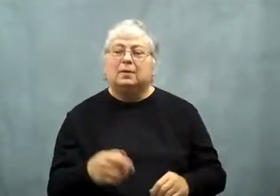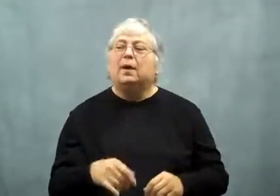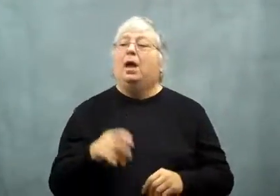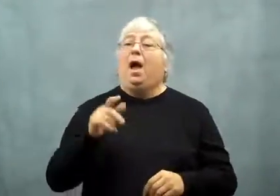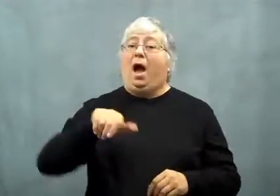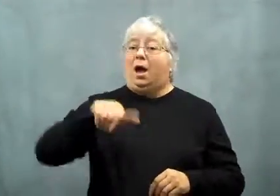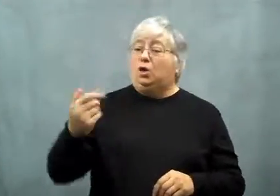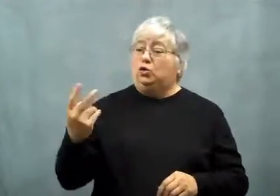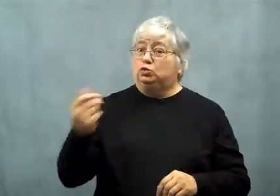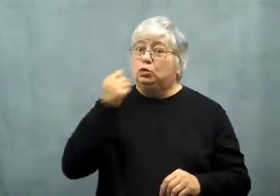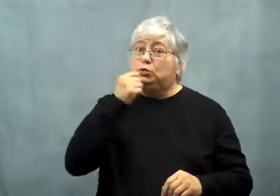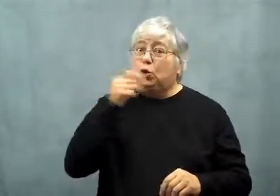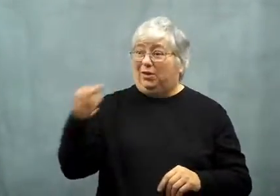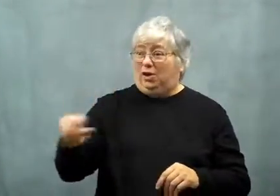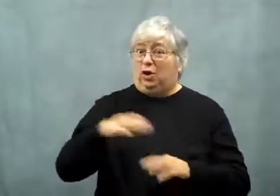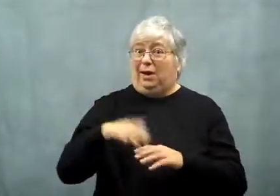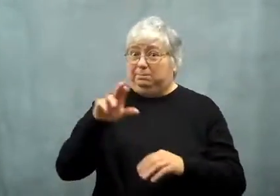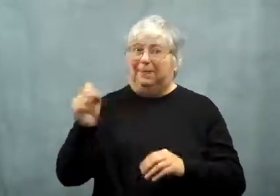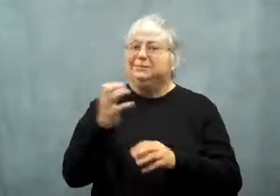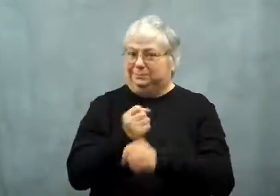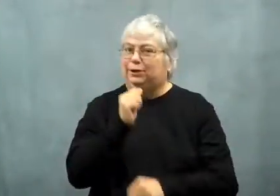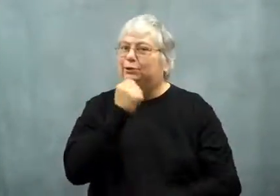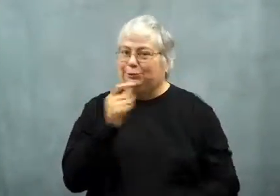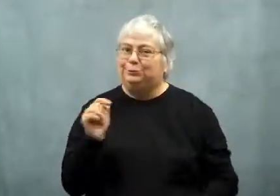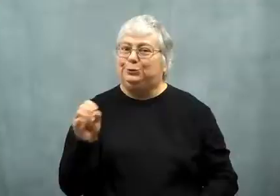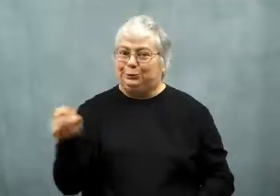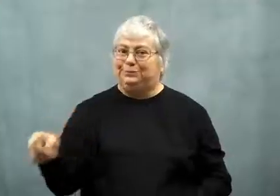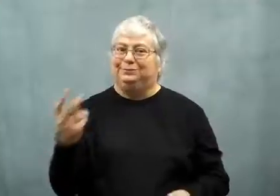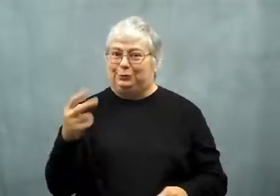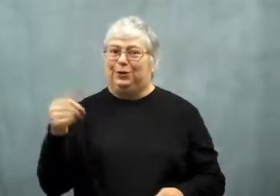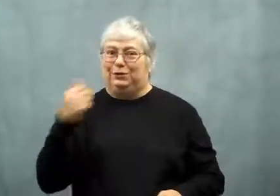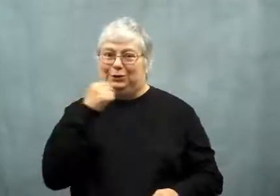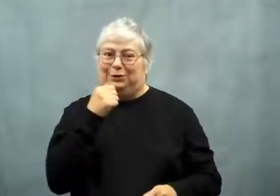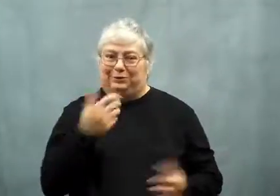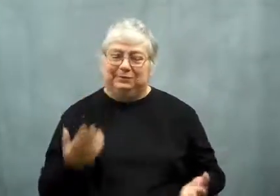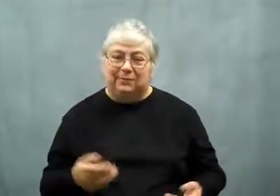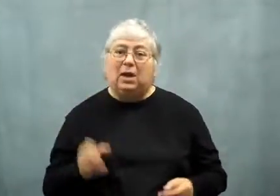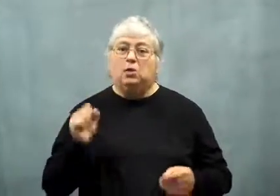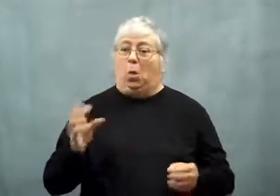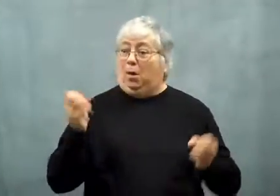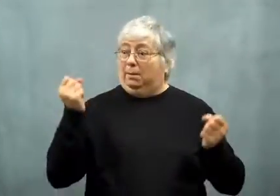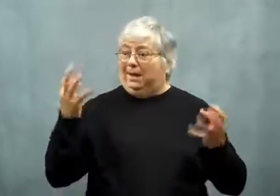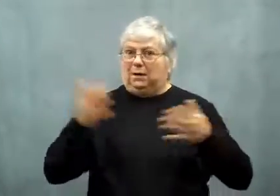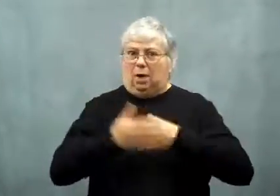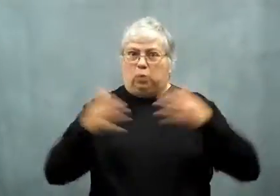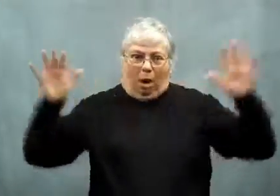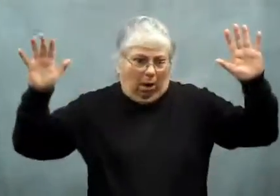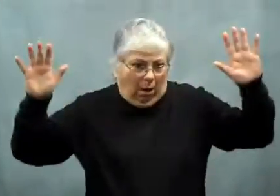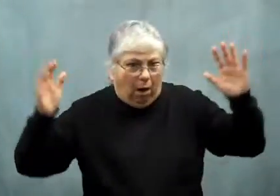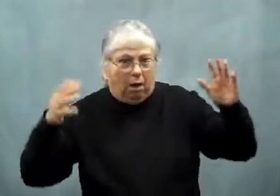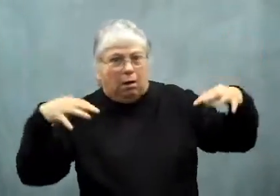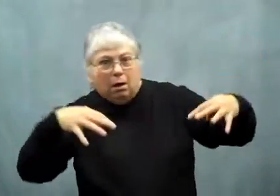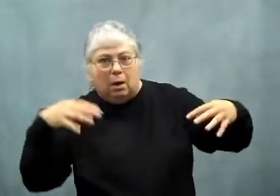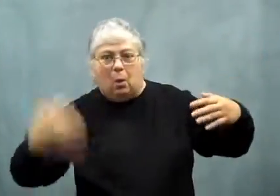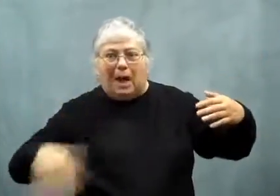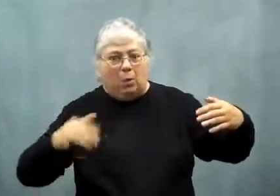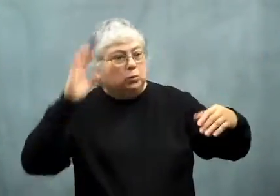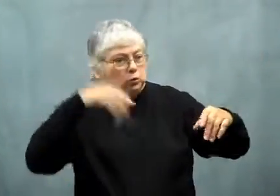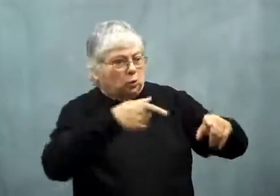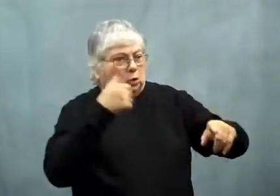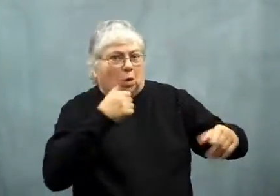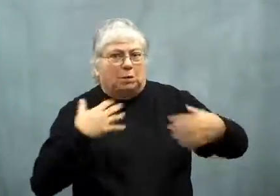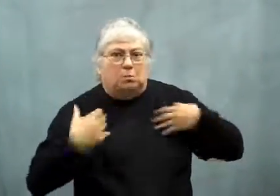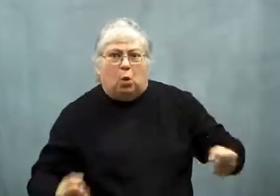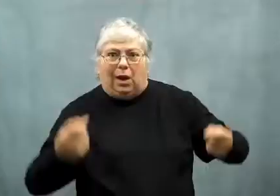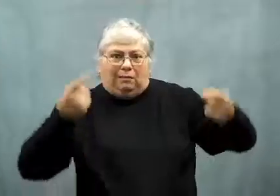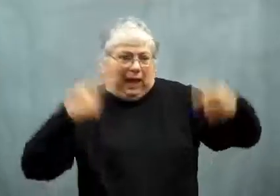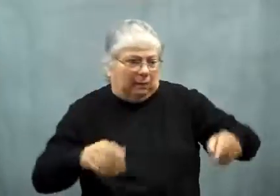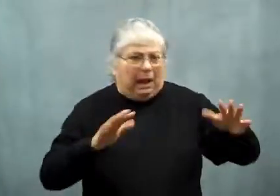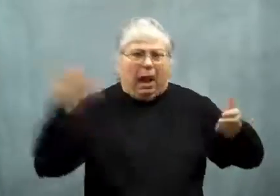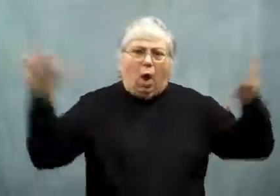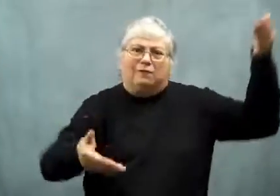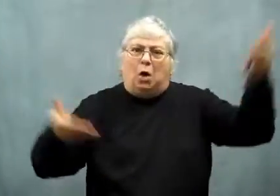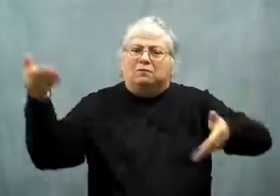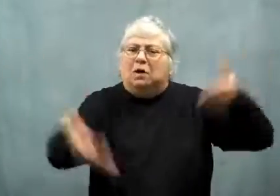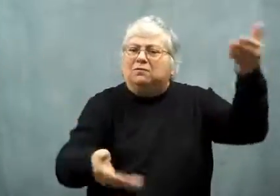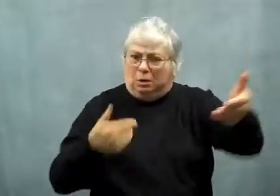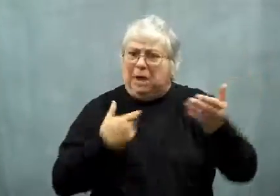Two other girls on the bus were injured as well.